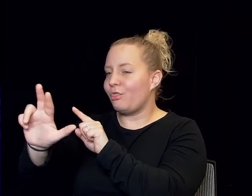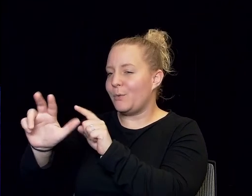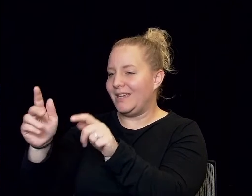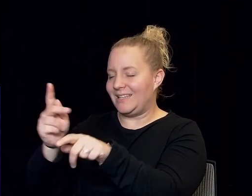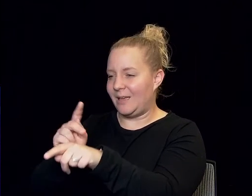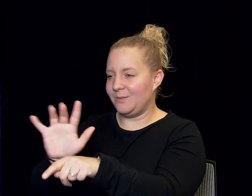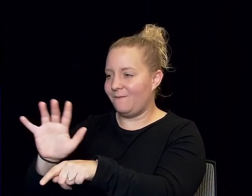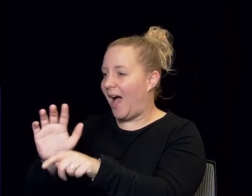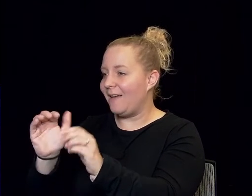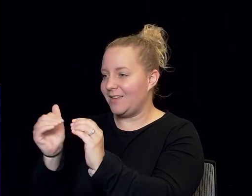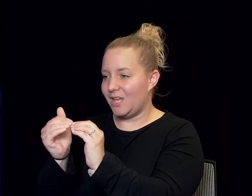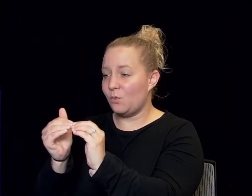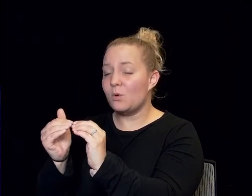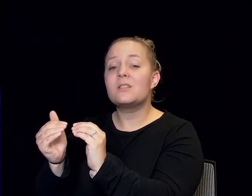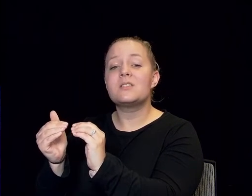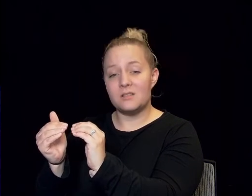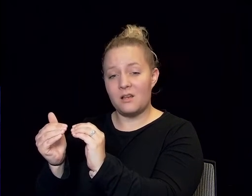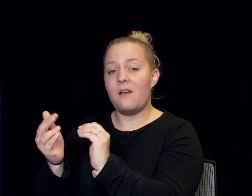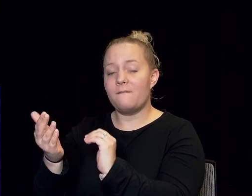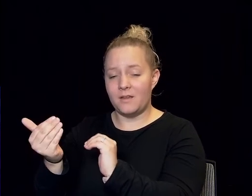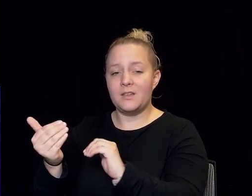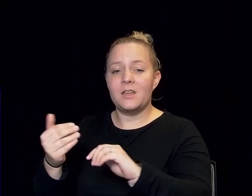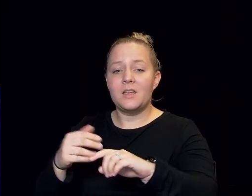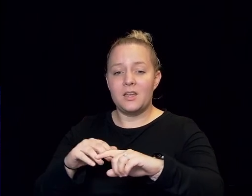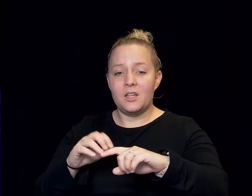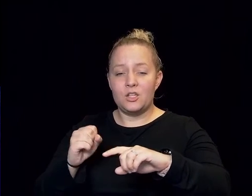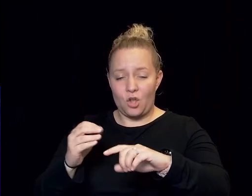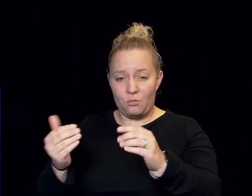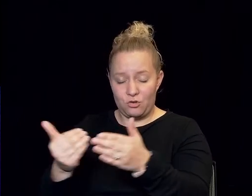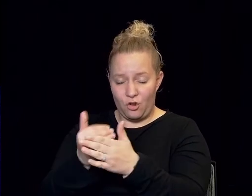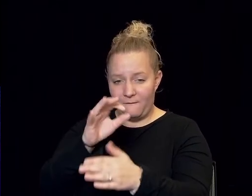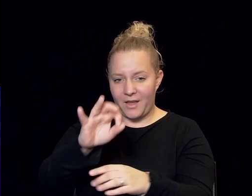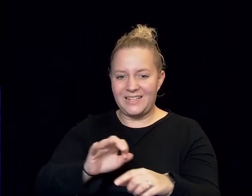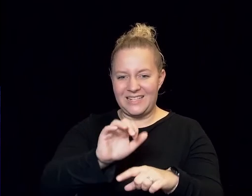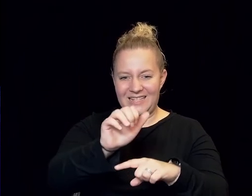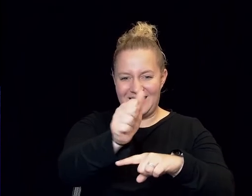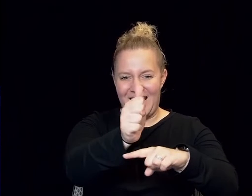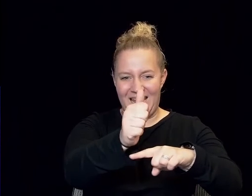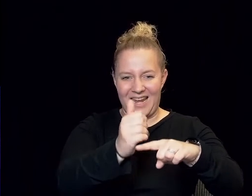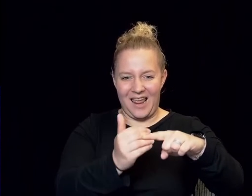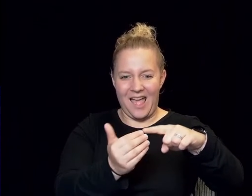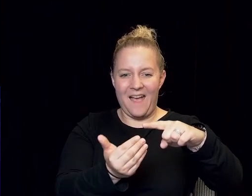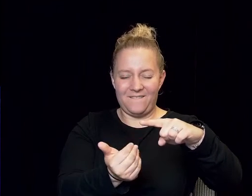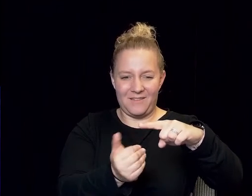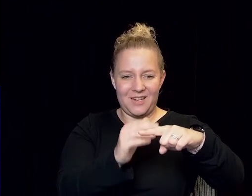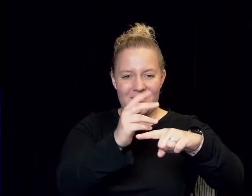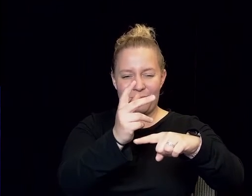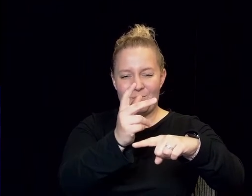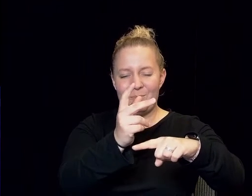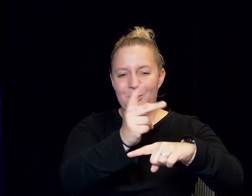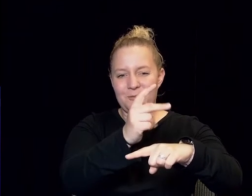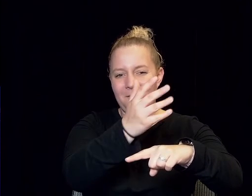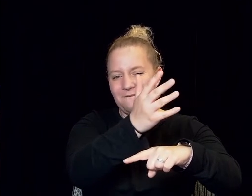So, my new fraction over here is 10/15 plus and then 3/5, I know that I'm going to